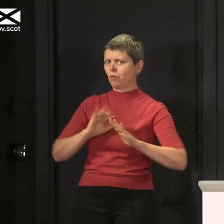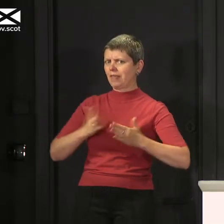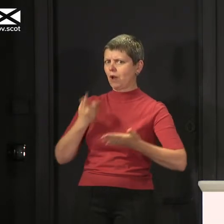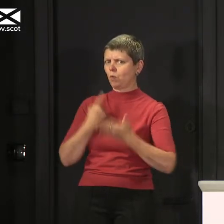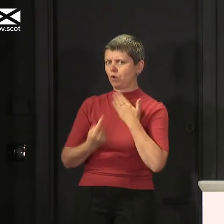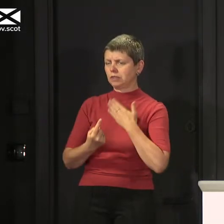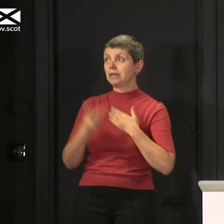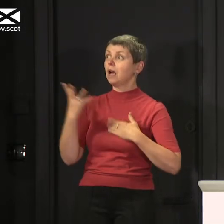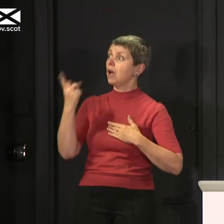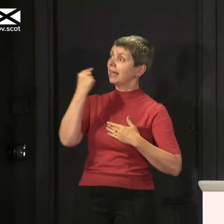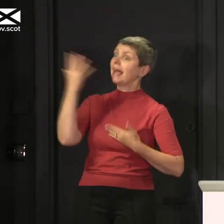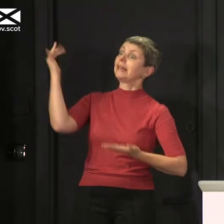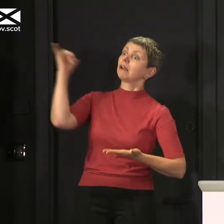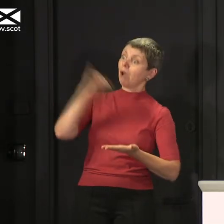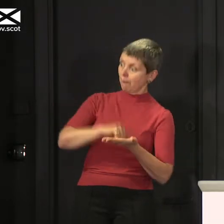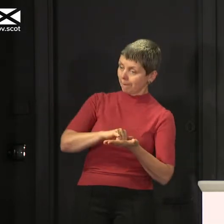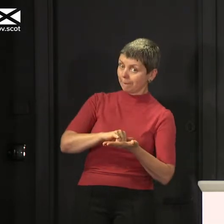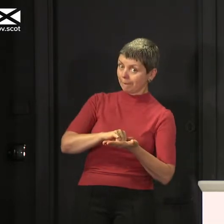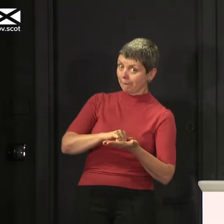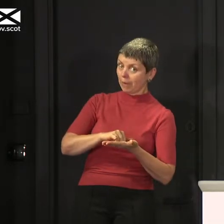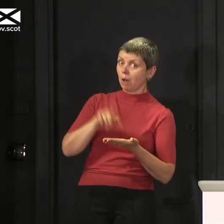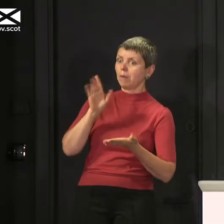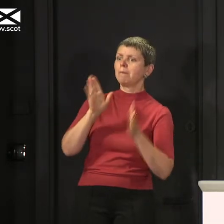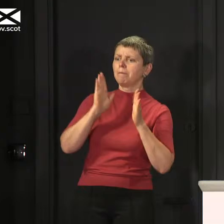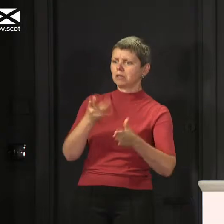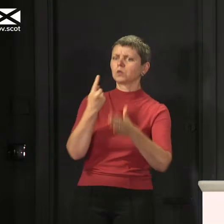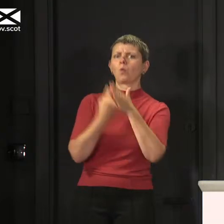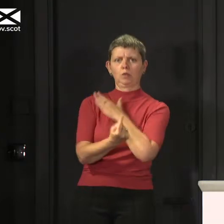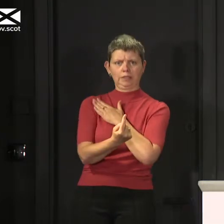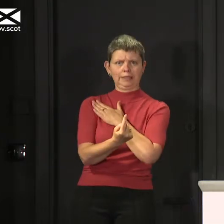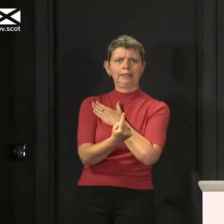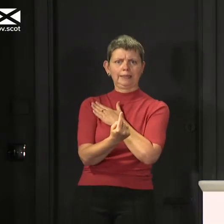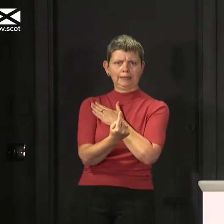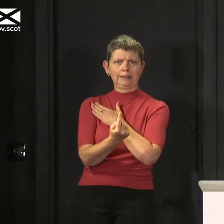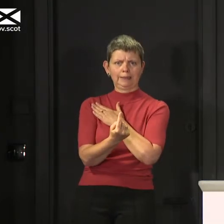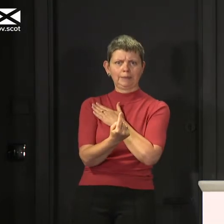come from that country, but they would still have the requirement if they flew into Scotland